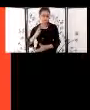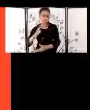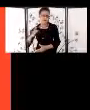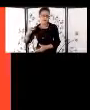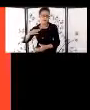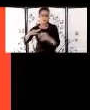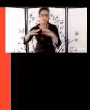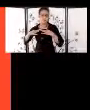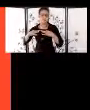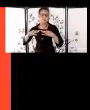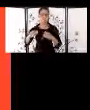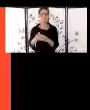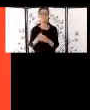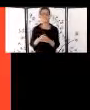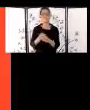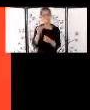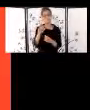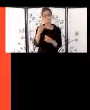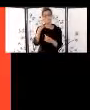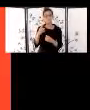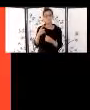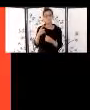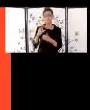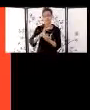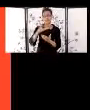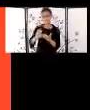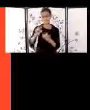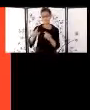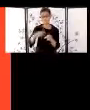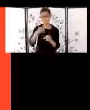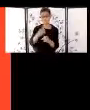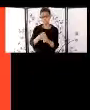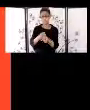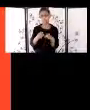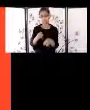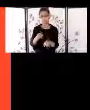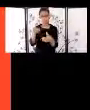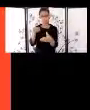as you are eligible for the program, and the project has not already been funded by CADA.